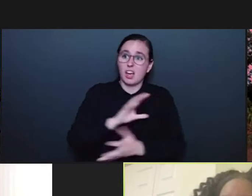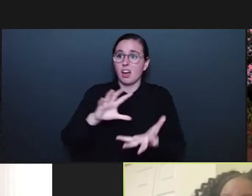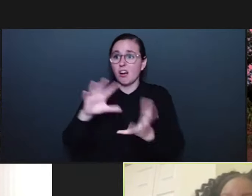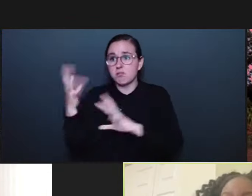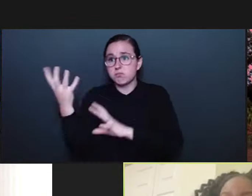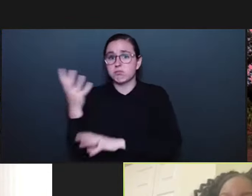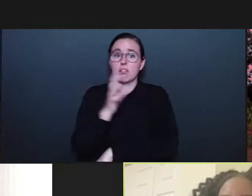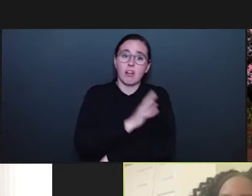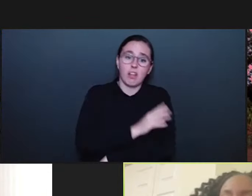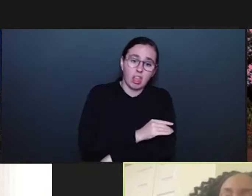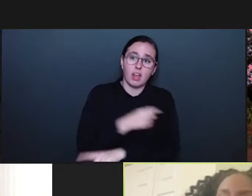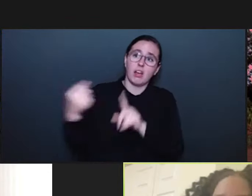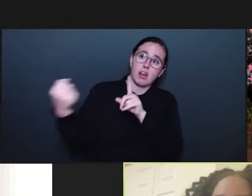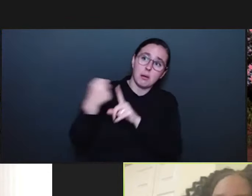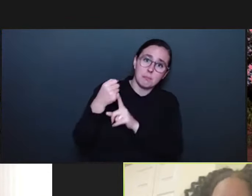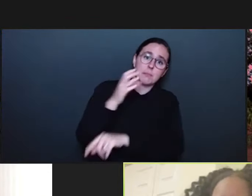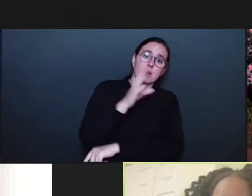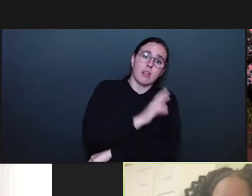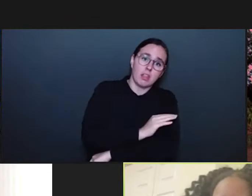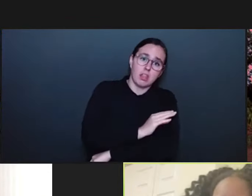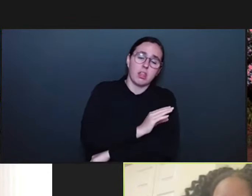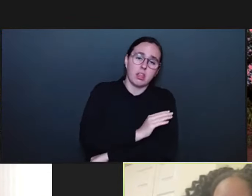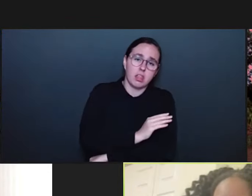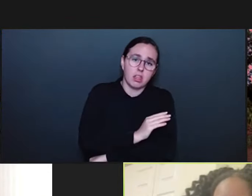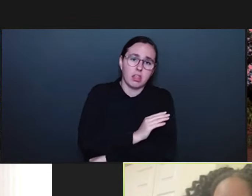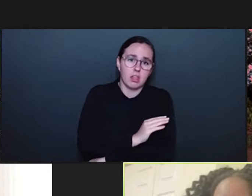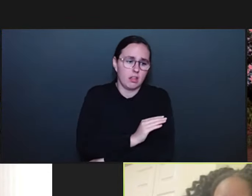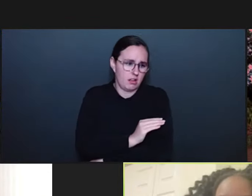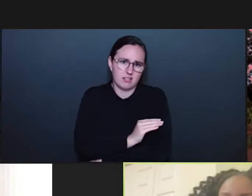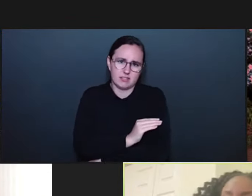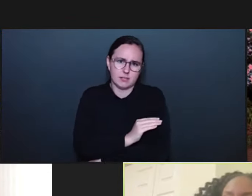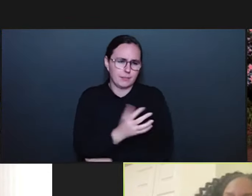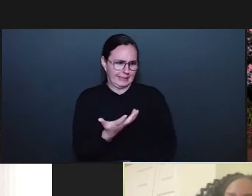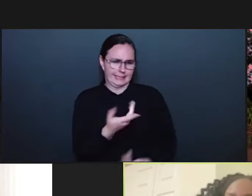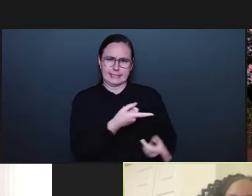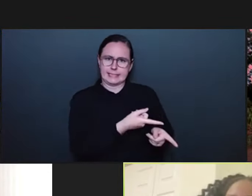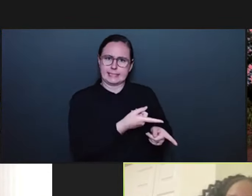them and asking them what can you do to actually solve the problem? That's why I wanted to take a